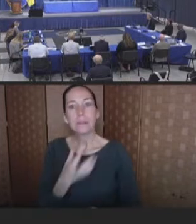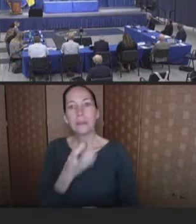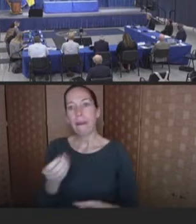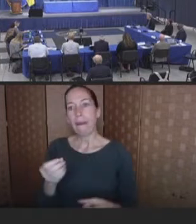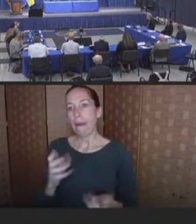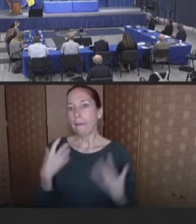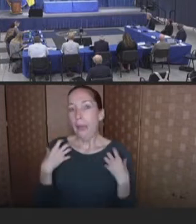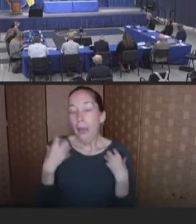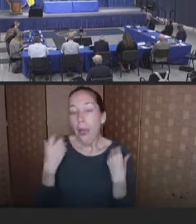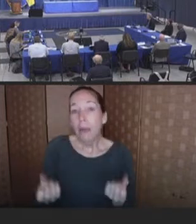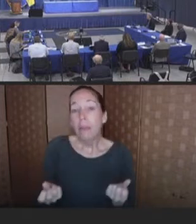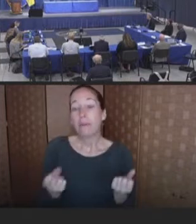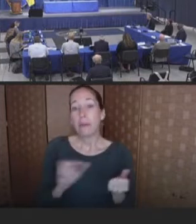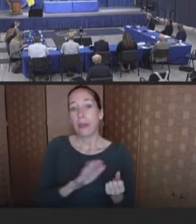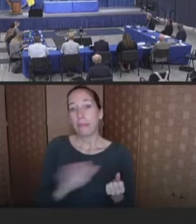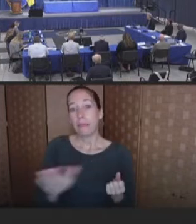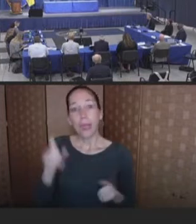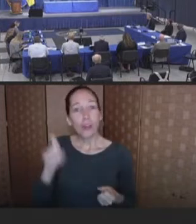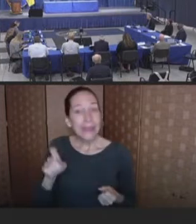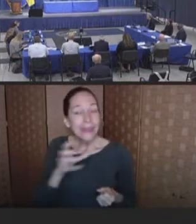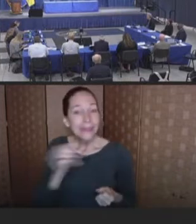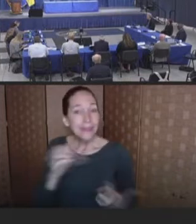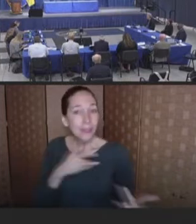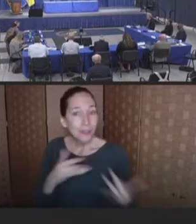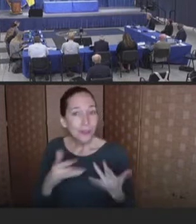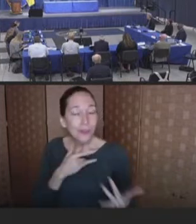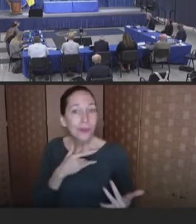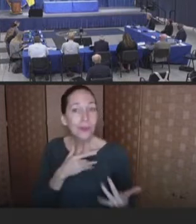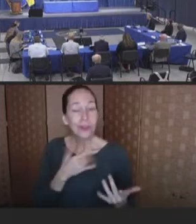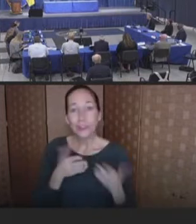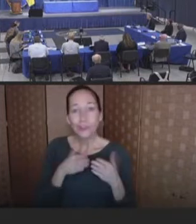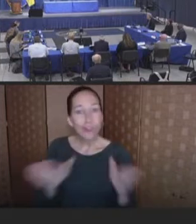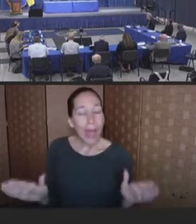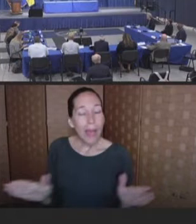health conditions in general and where immunizations and vaccines fit in.